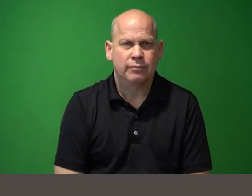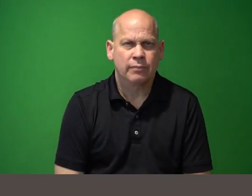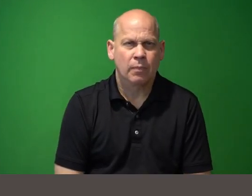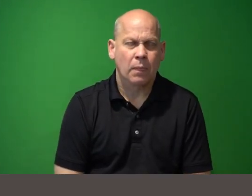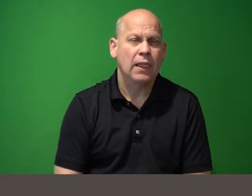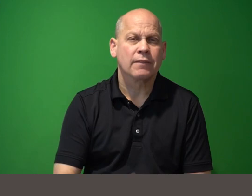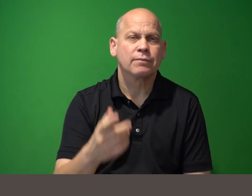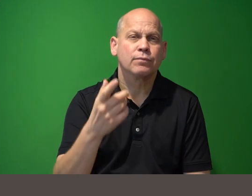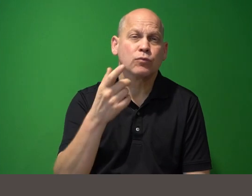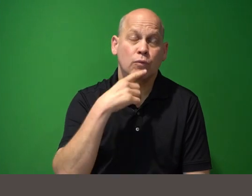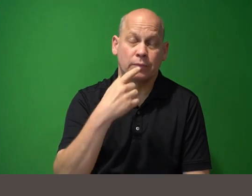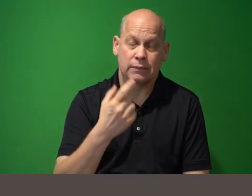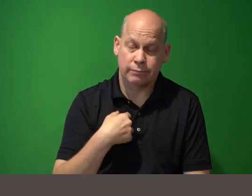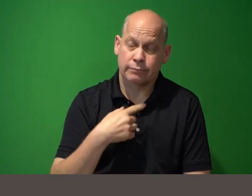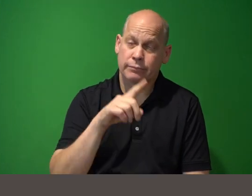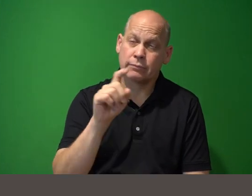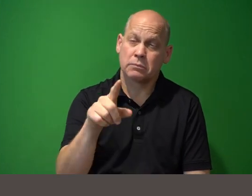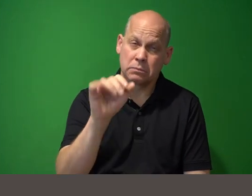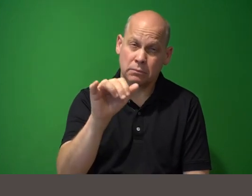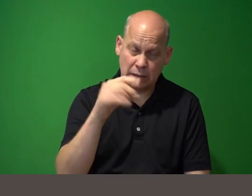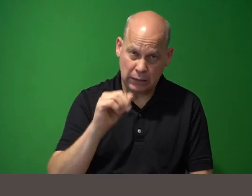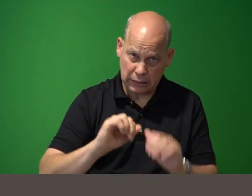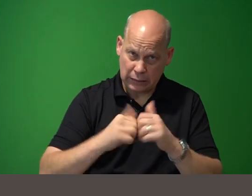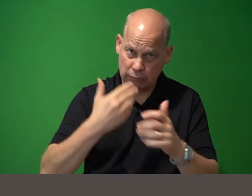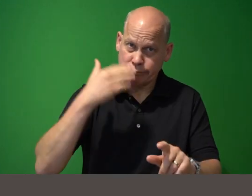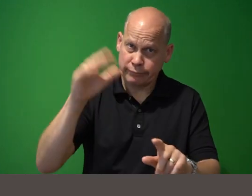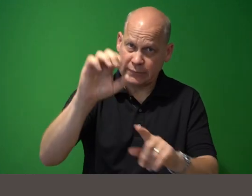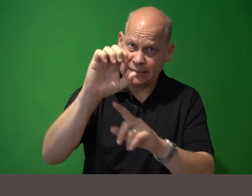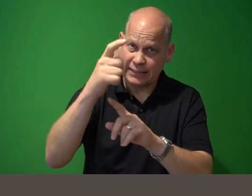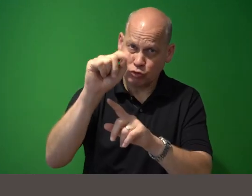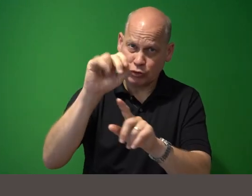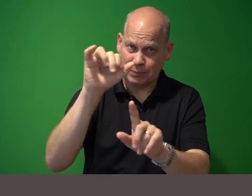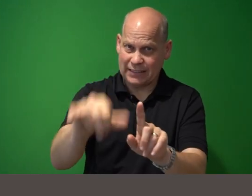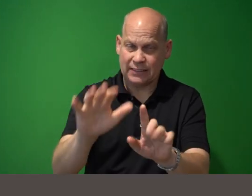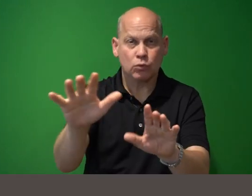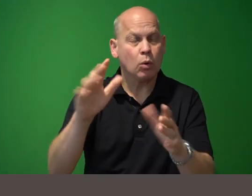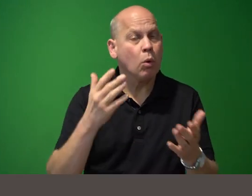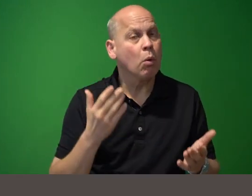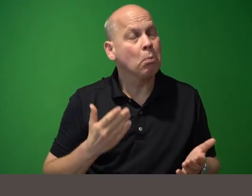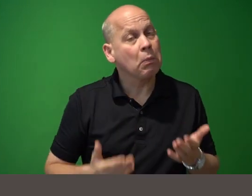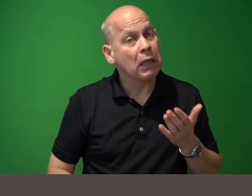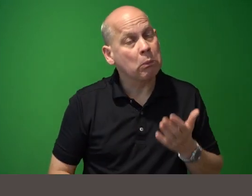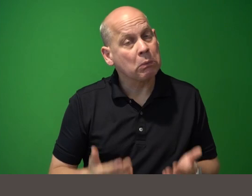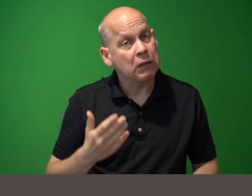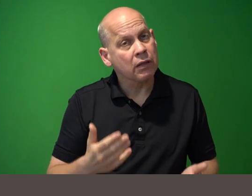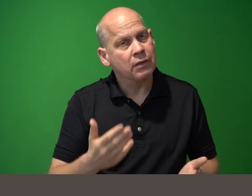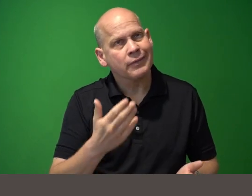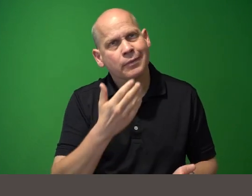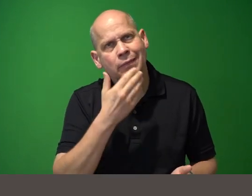The question now is, how extreme is this? Or maybe actually a better question is,